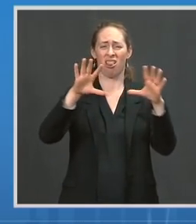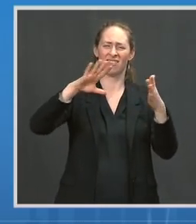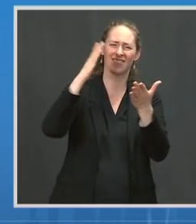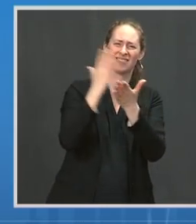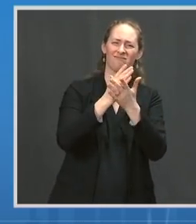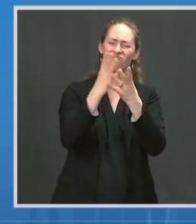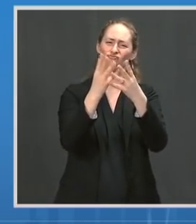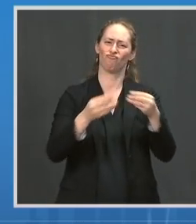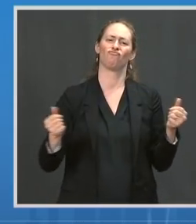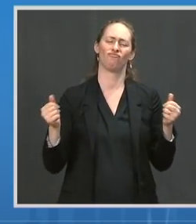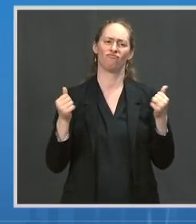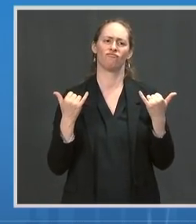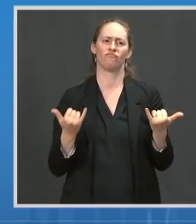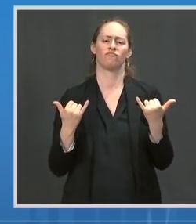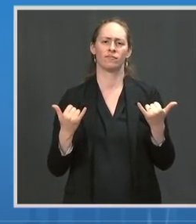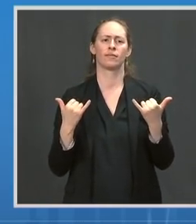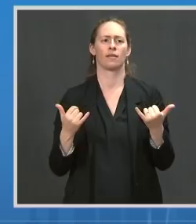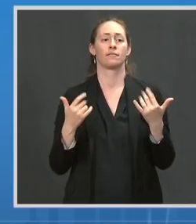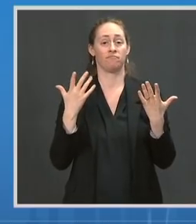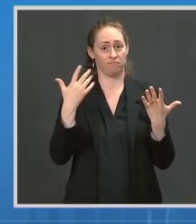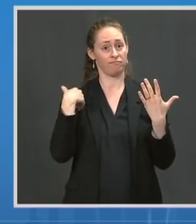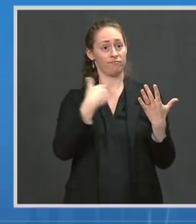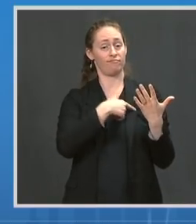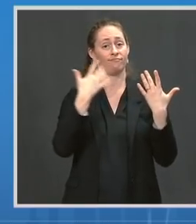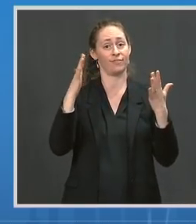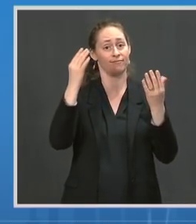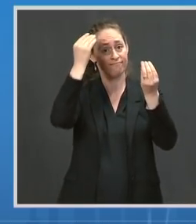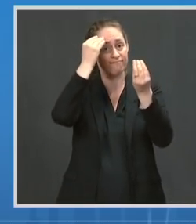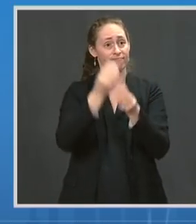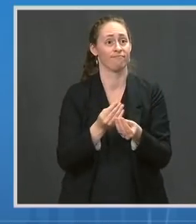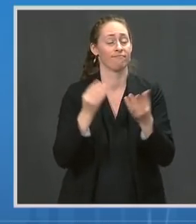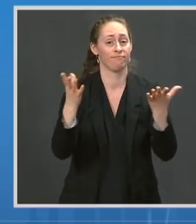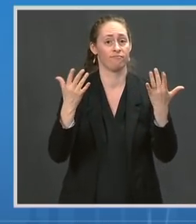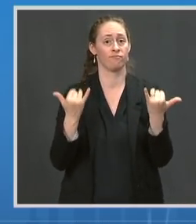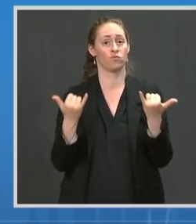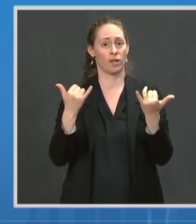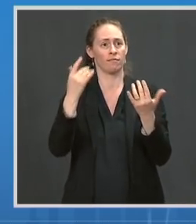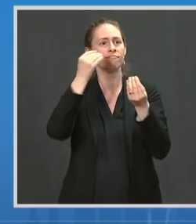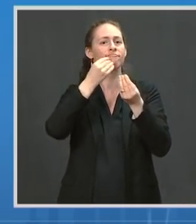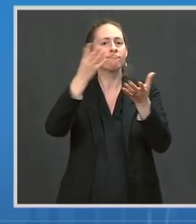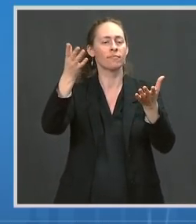Today's announcement and this investment substantially contribute toward that commitment.